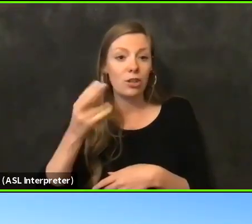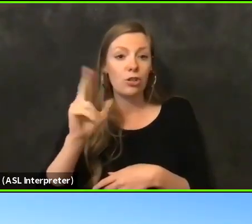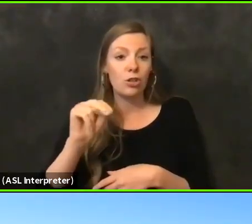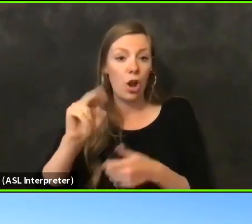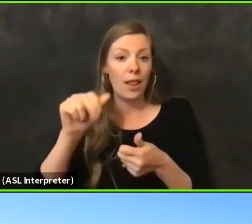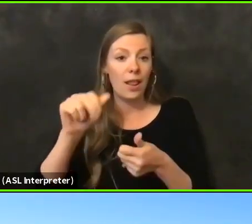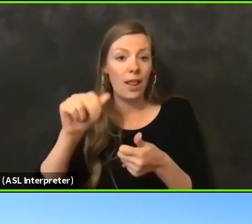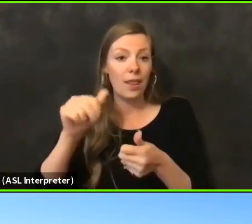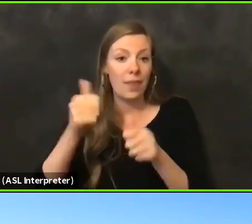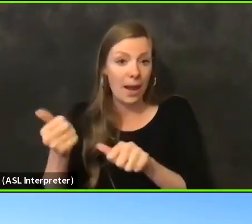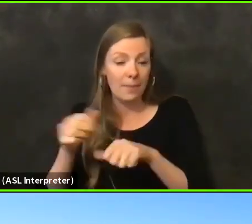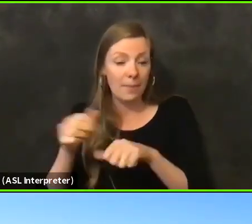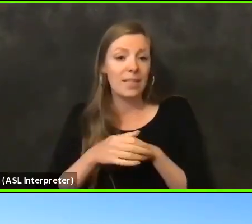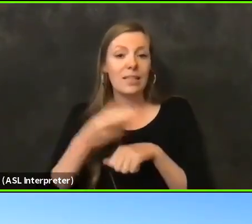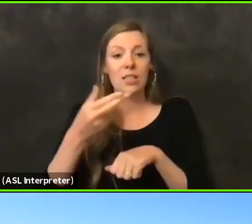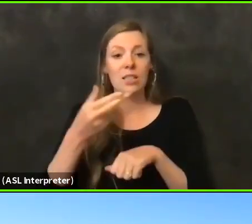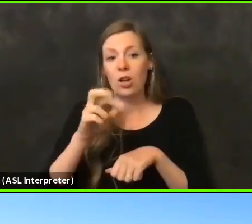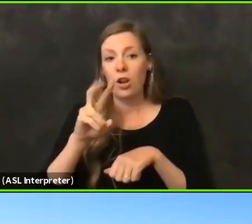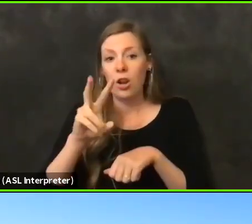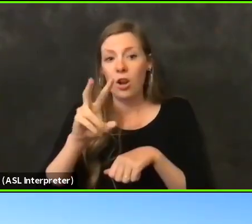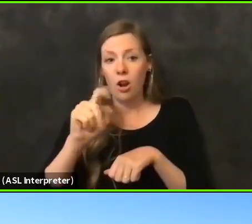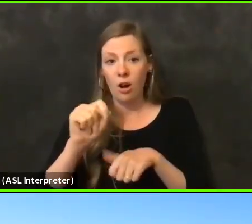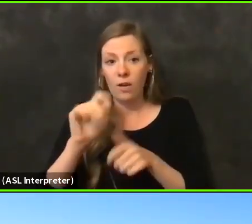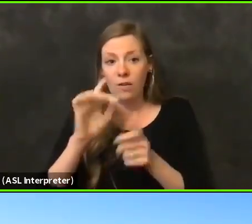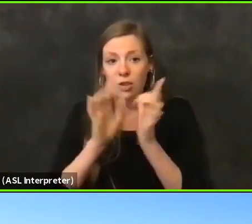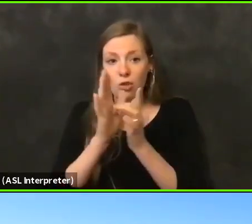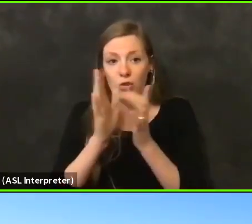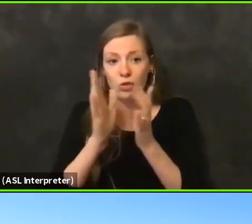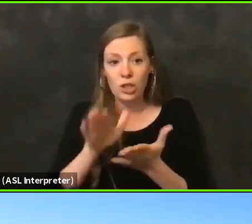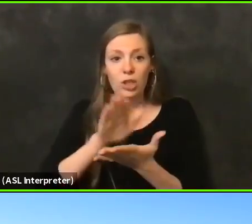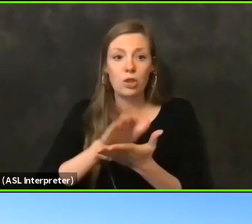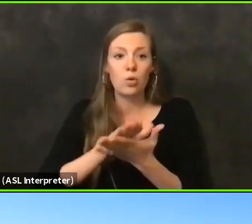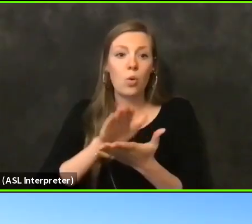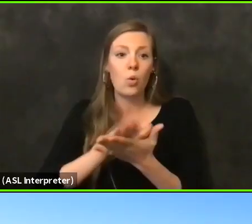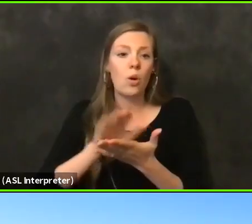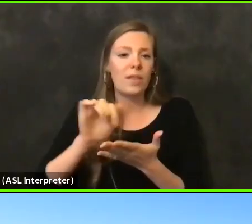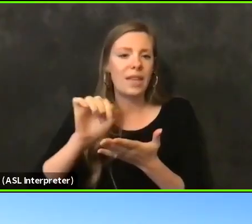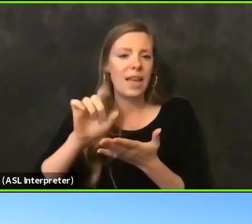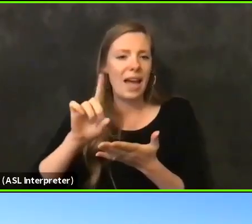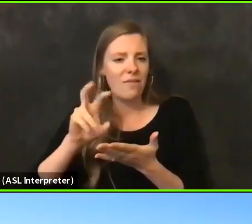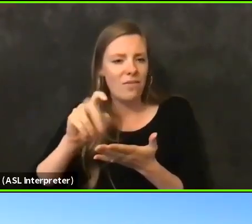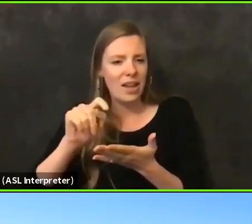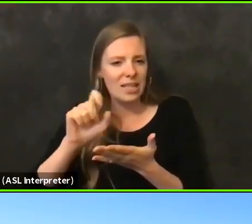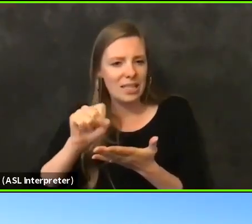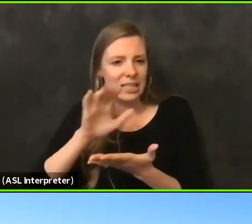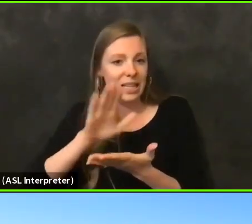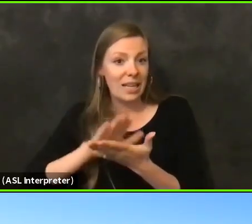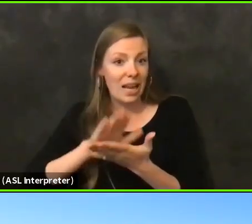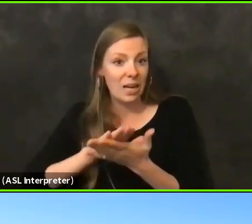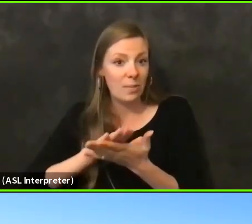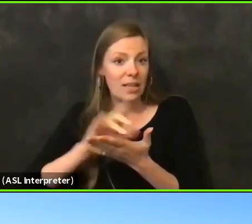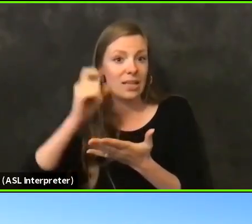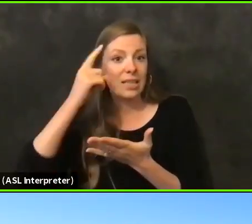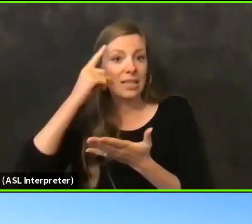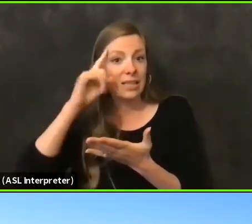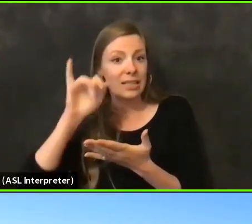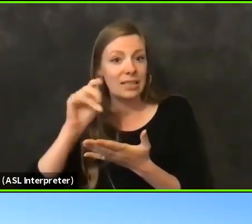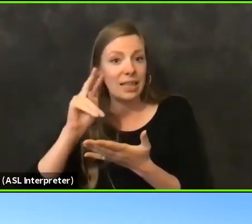School, Harvest Christian School, Redwood Adventist Academy, St. Eugene's Cathedral School, St. Francis Solano Catholic School.